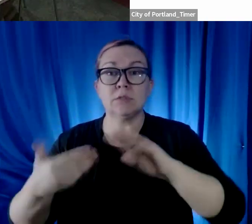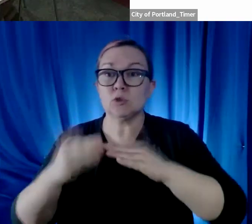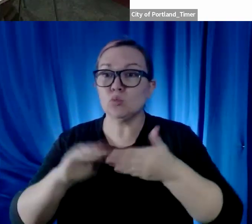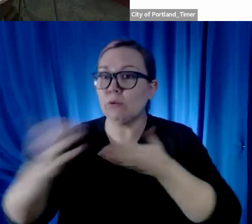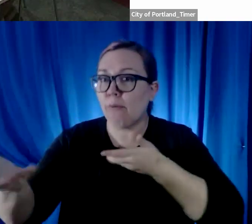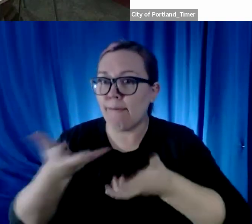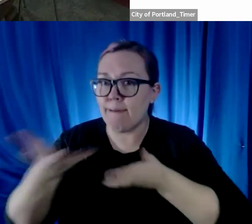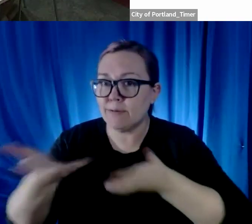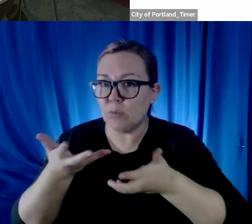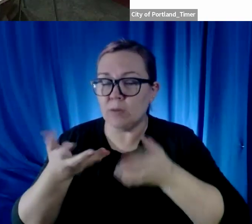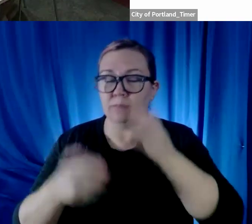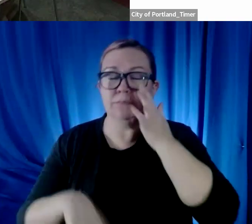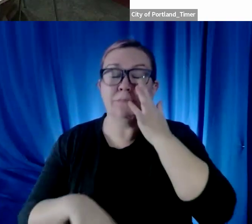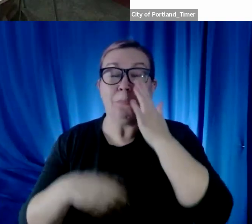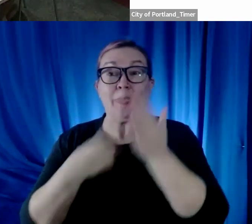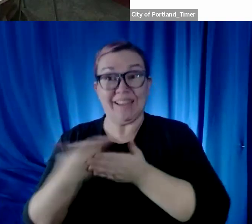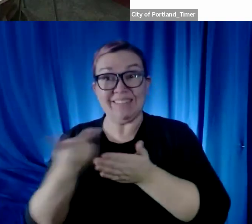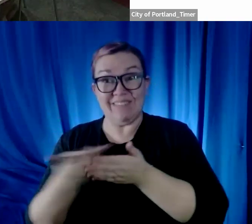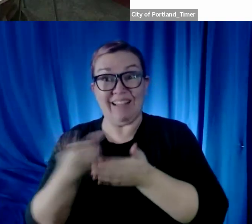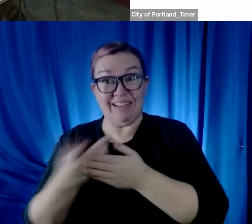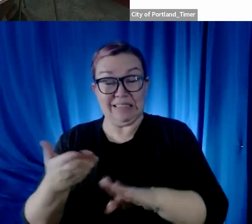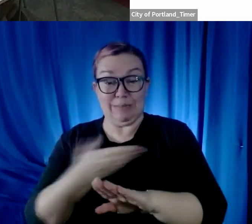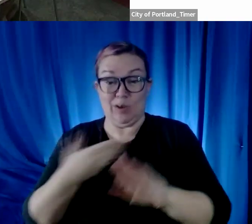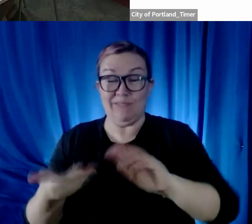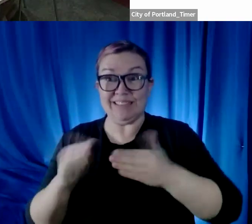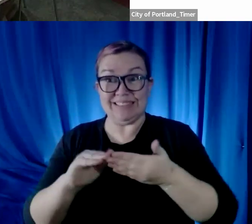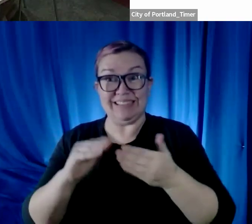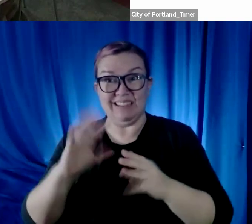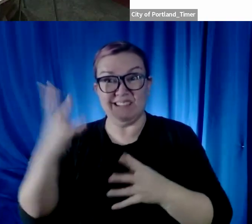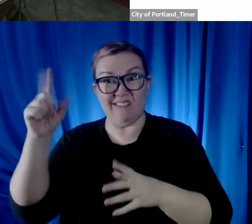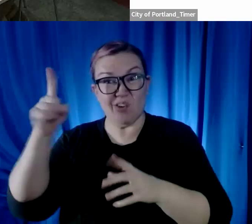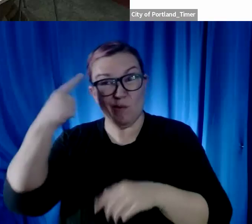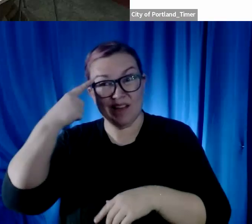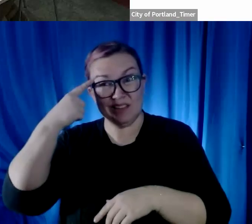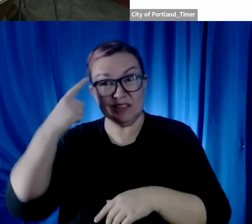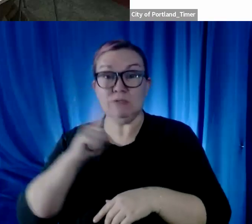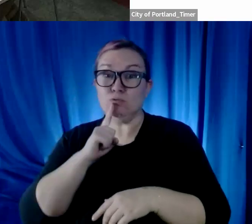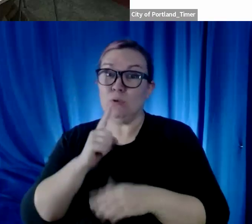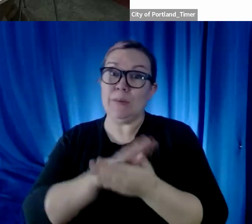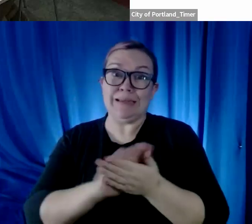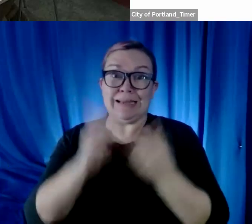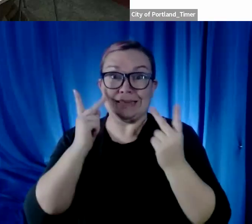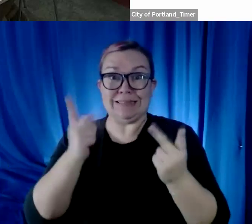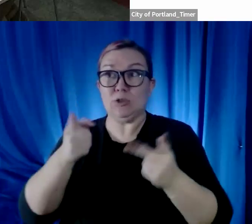The failings of the previous city government. It's been a pleasure to watch you in action.